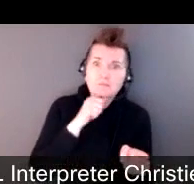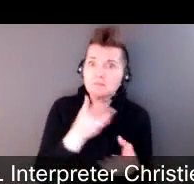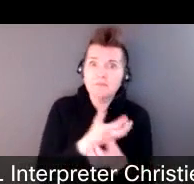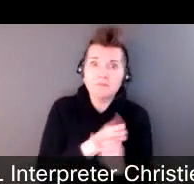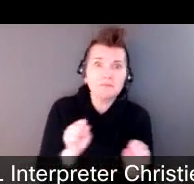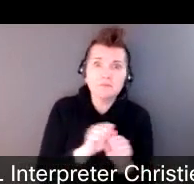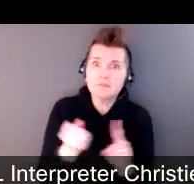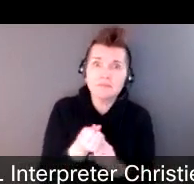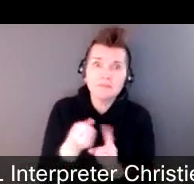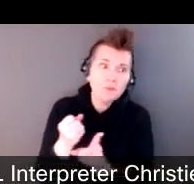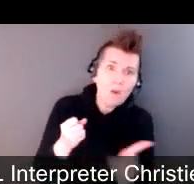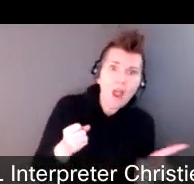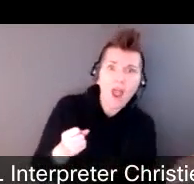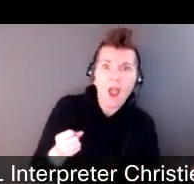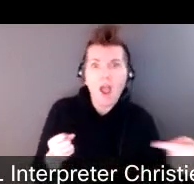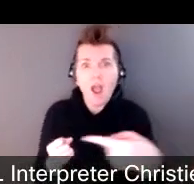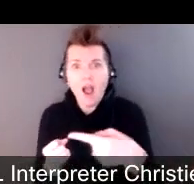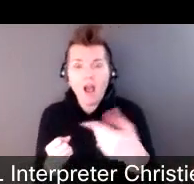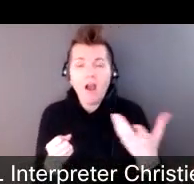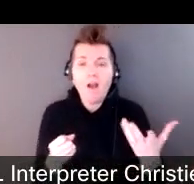Additionally, temporary pedestrian control measures